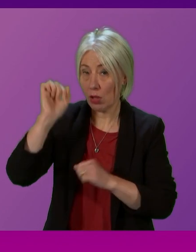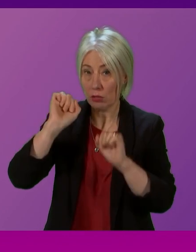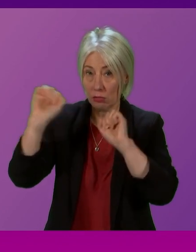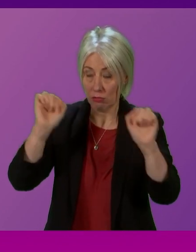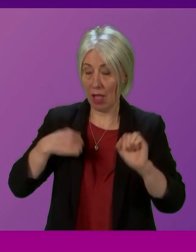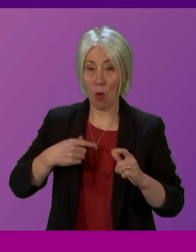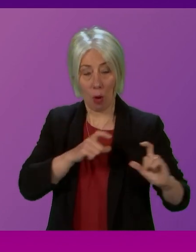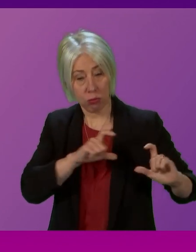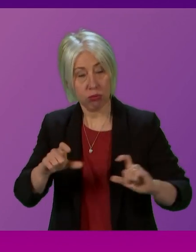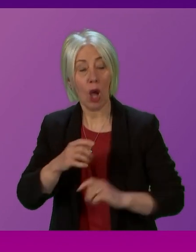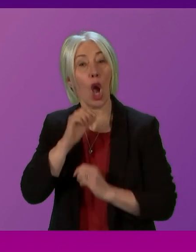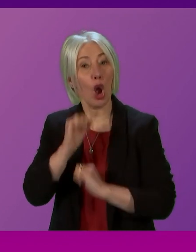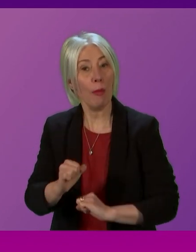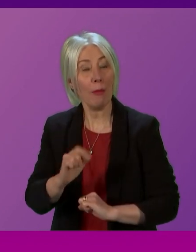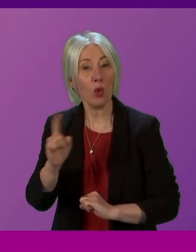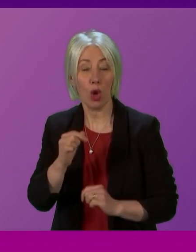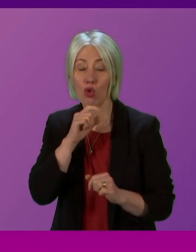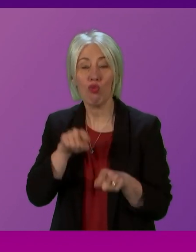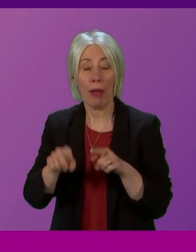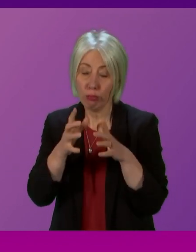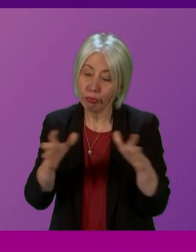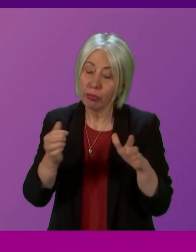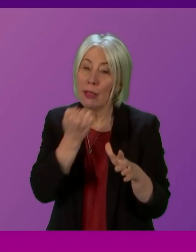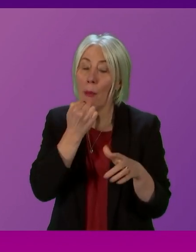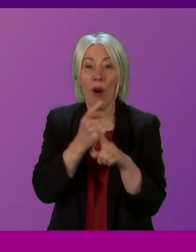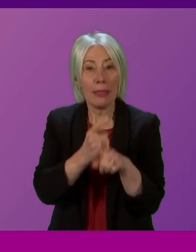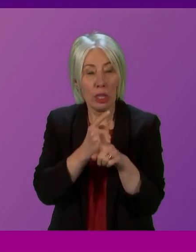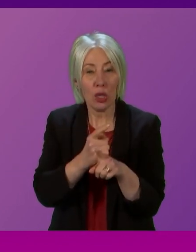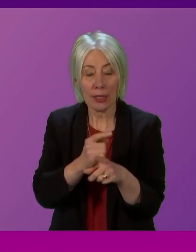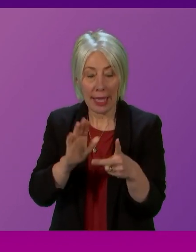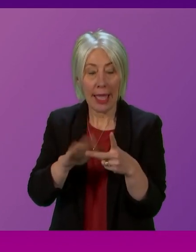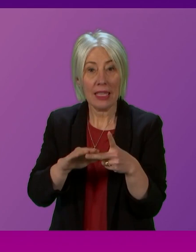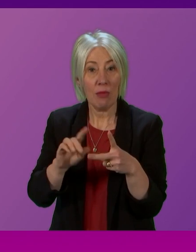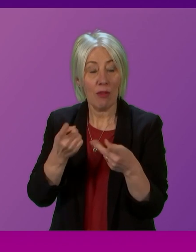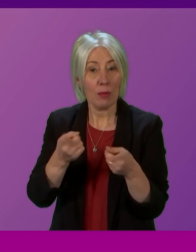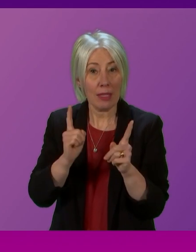on-going commitment on teacher numbers. The Deputy First Minister and the Cabinet Secretary for Education and Skills met local